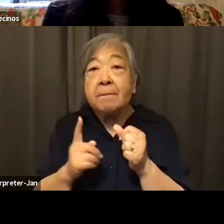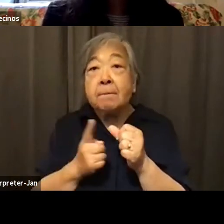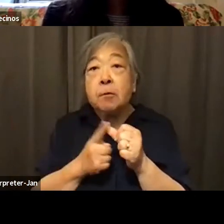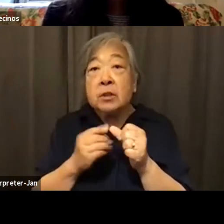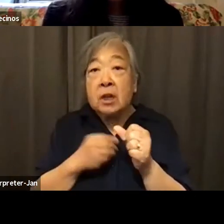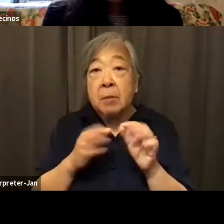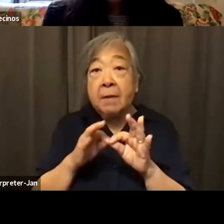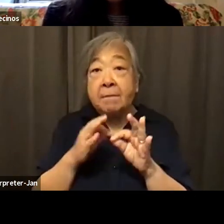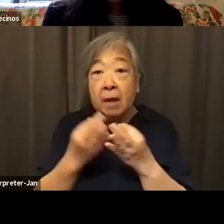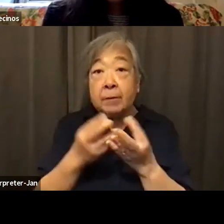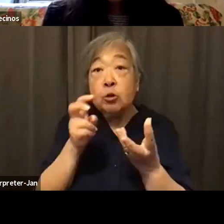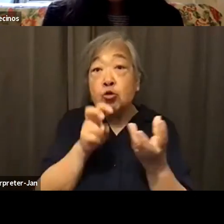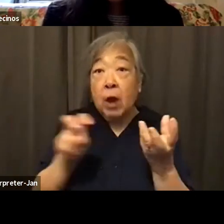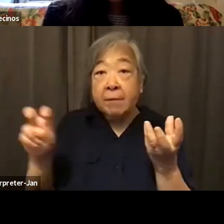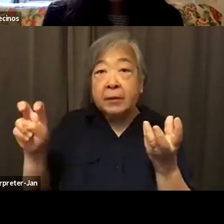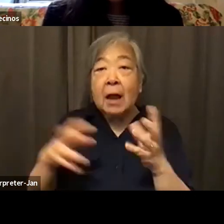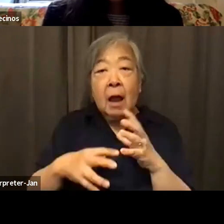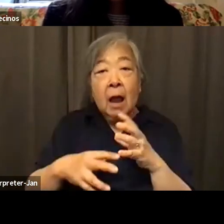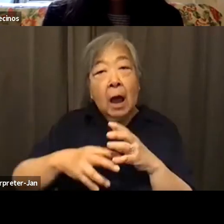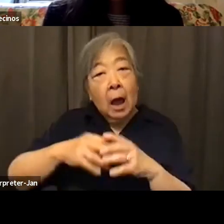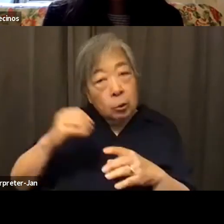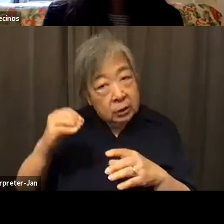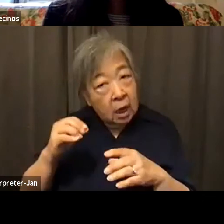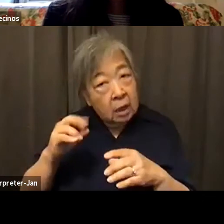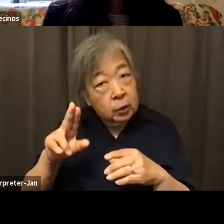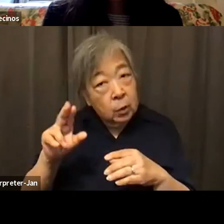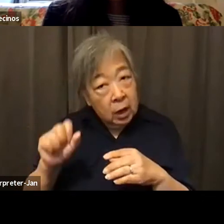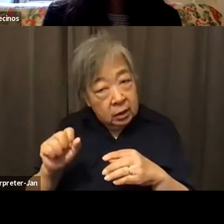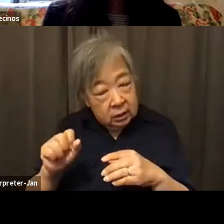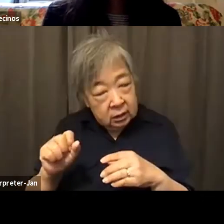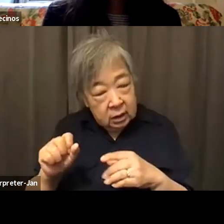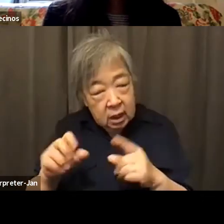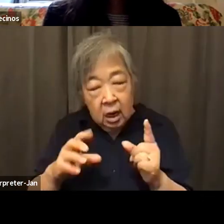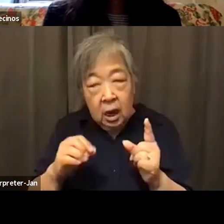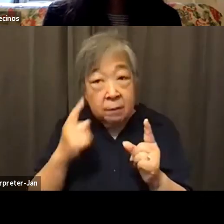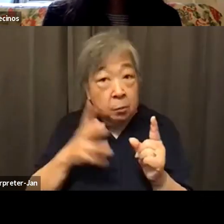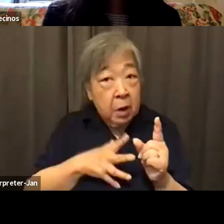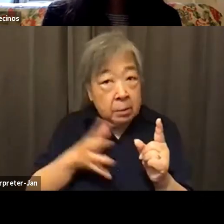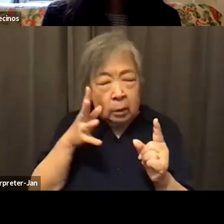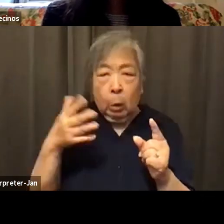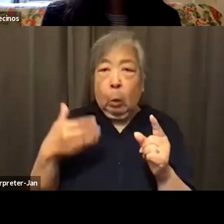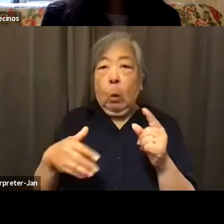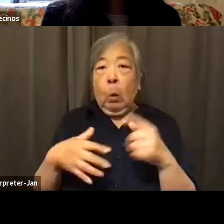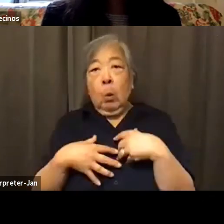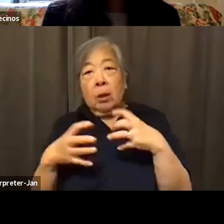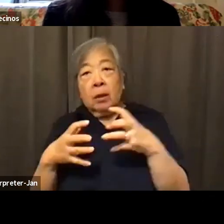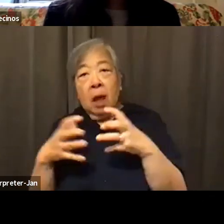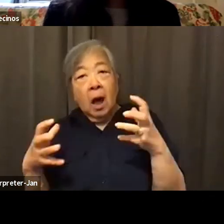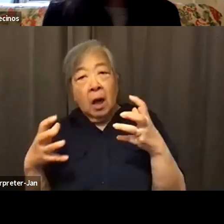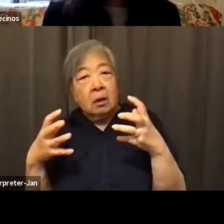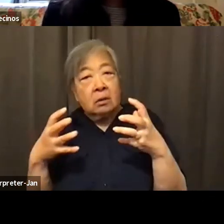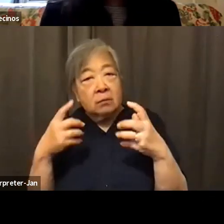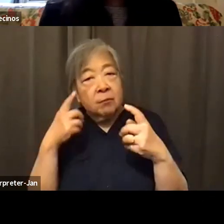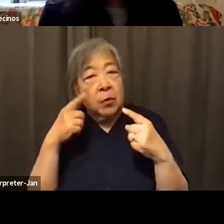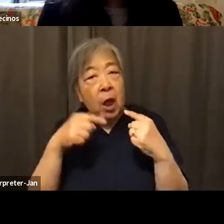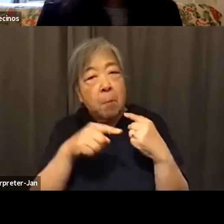of the U.S. and it was a lot for them, and by the time I was going to India and to tell